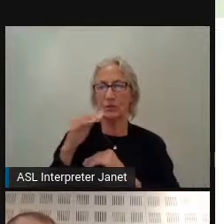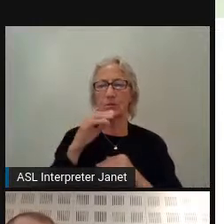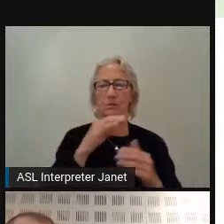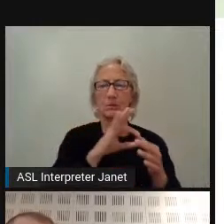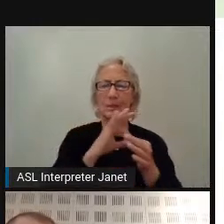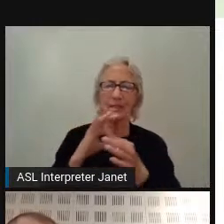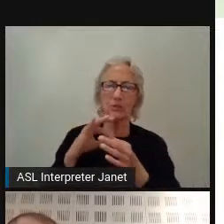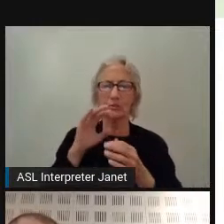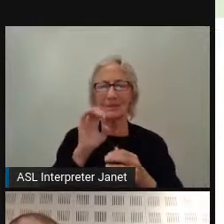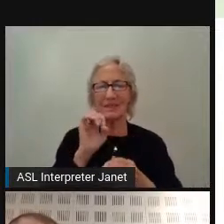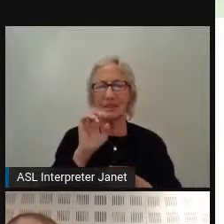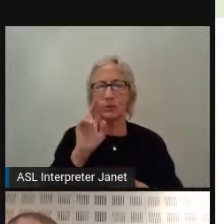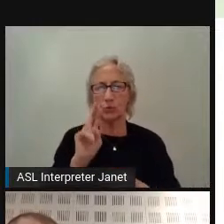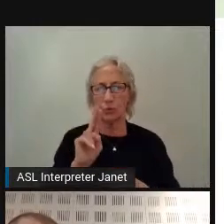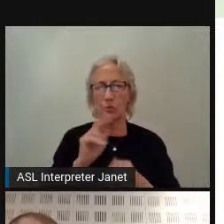These laws are